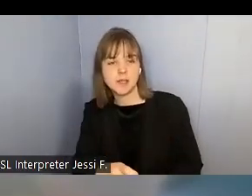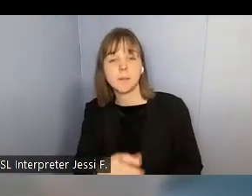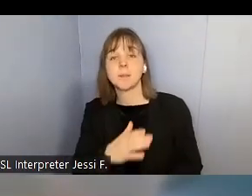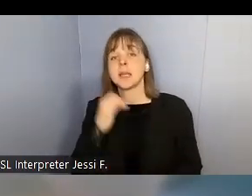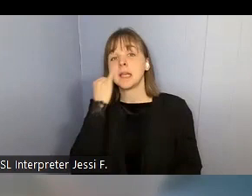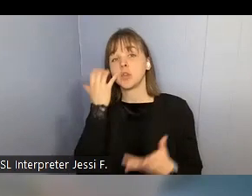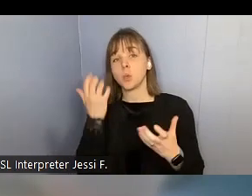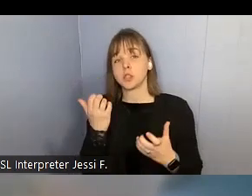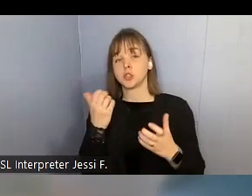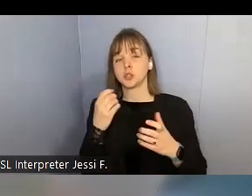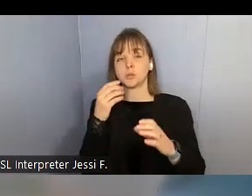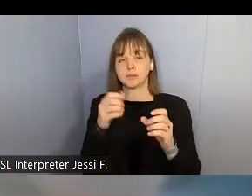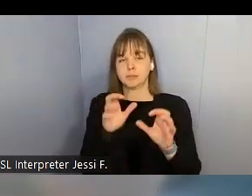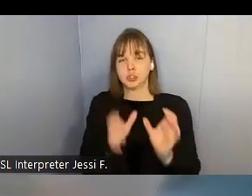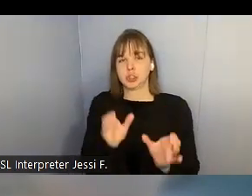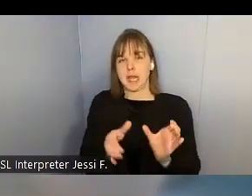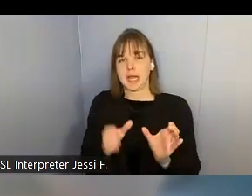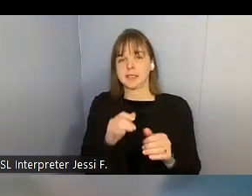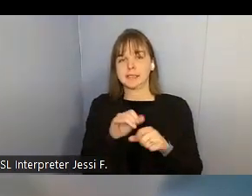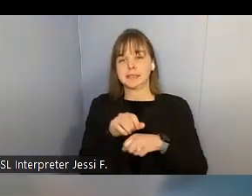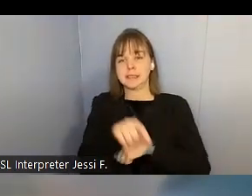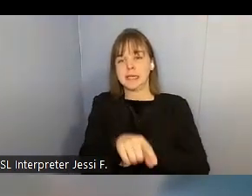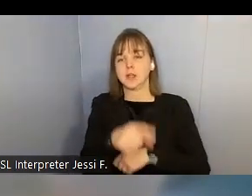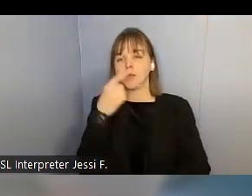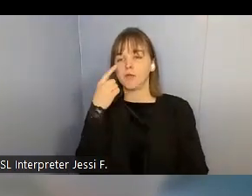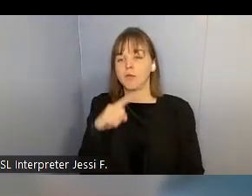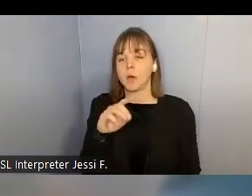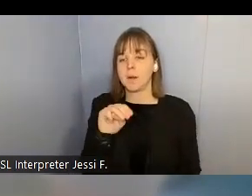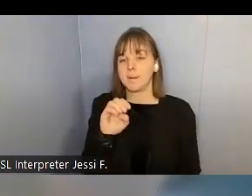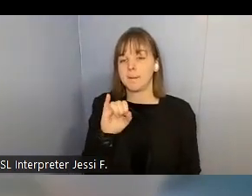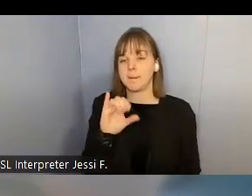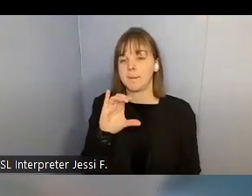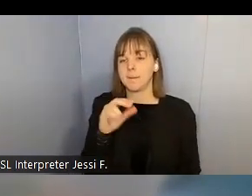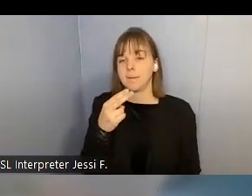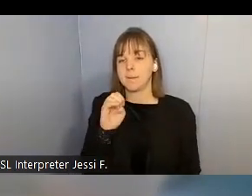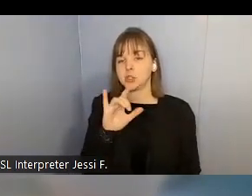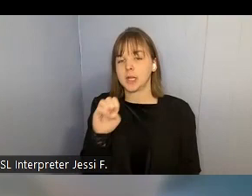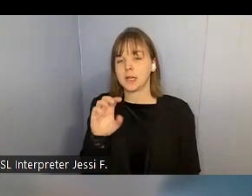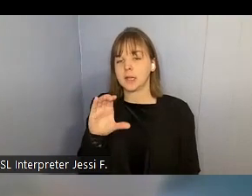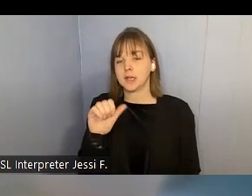We want to Thank those of you who did send questions in when registering, and we'll try to get it to as many as we can during the next hour.